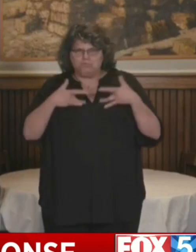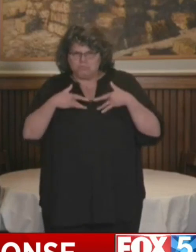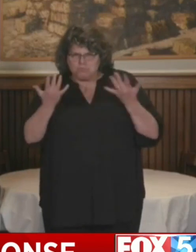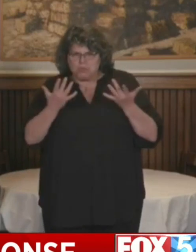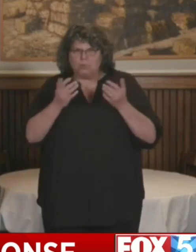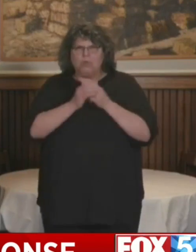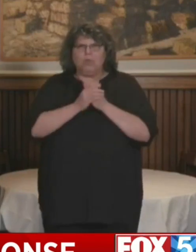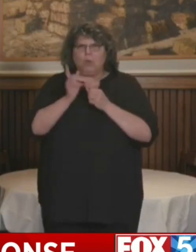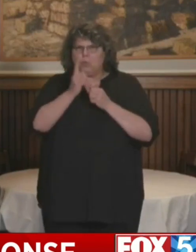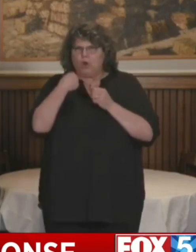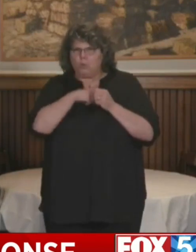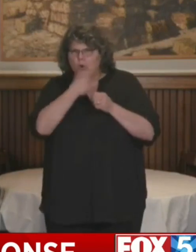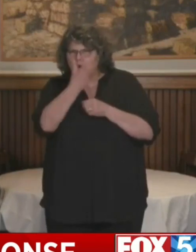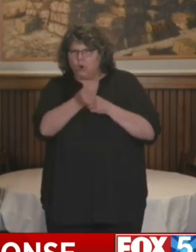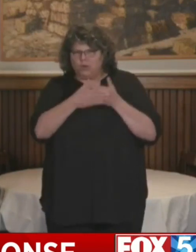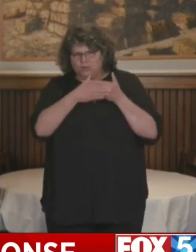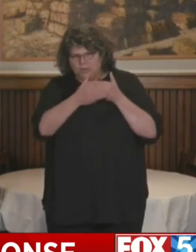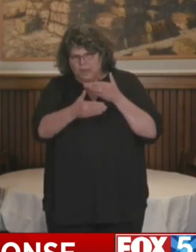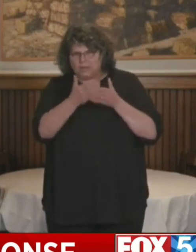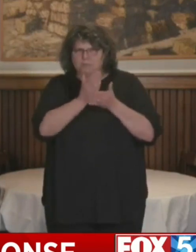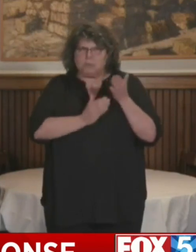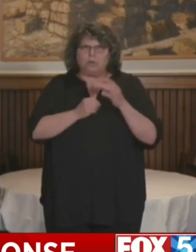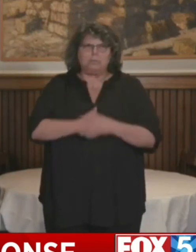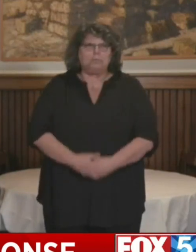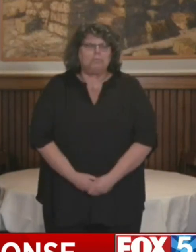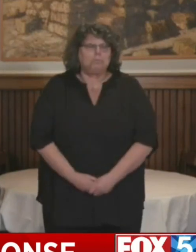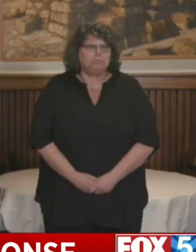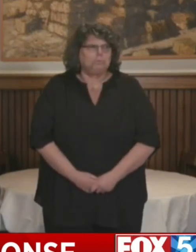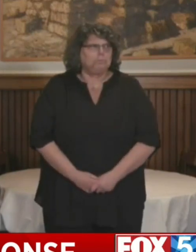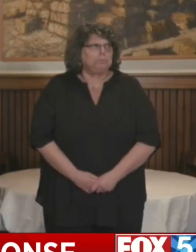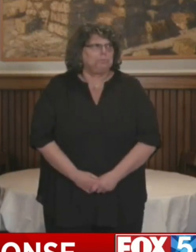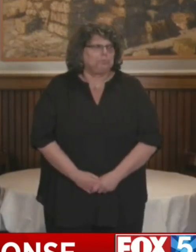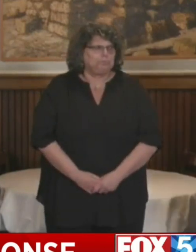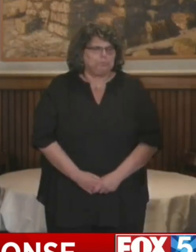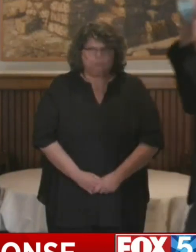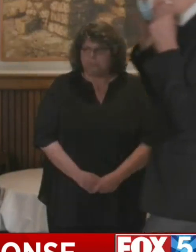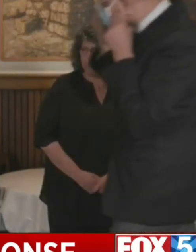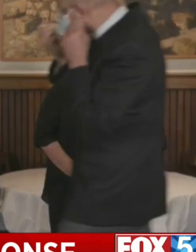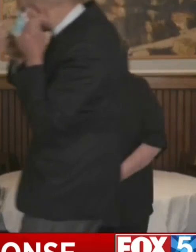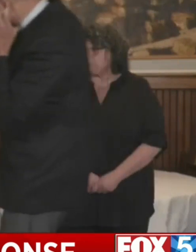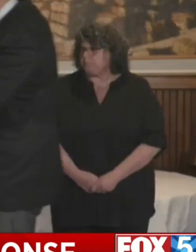REMISS IF I DIDN'T ASK HIM TO THE BIKE WHERE HE CAN TALK MORE SPECIFICALLY ABOUT WHERE